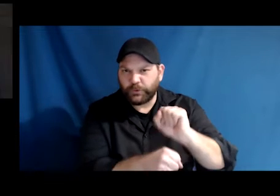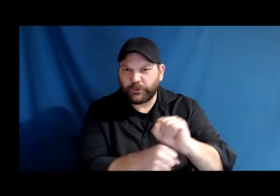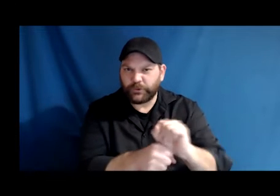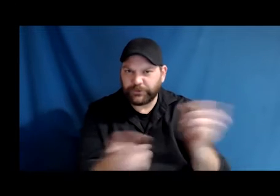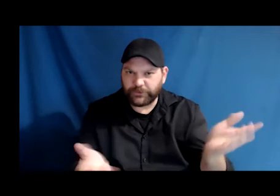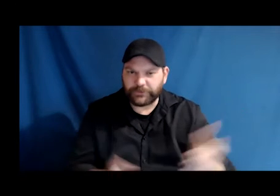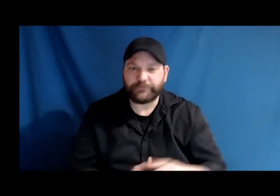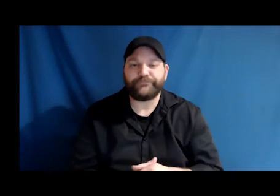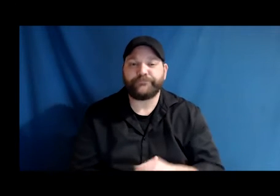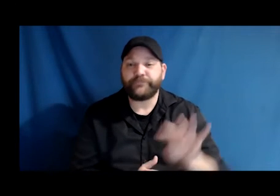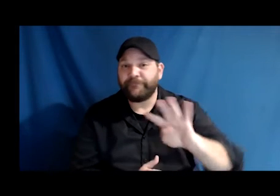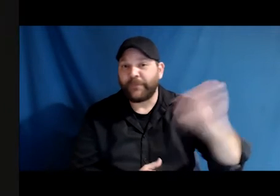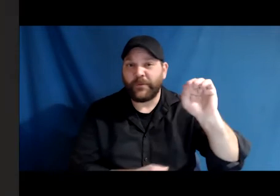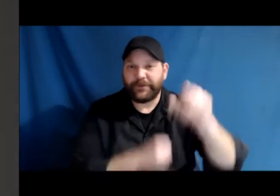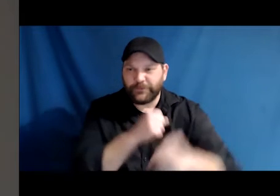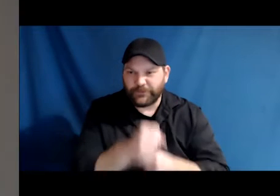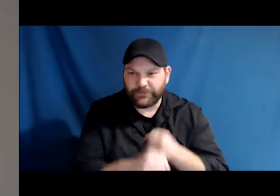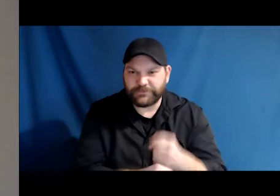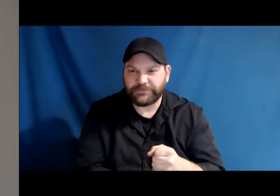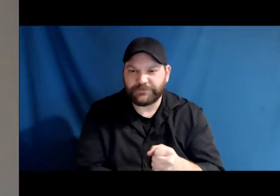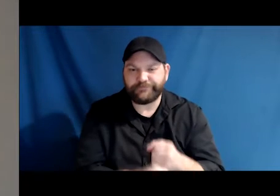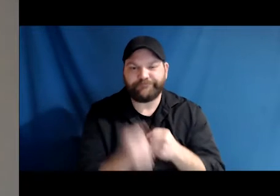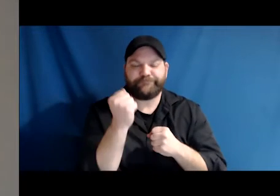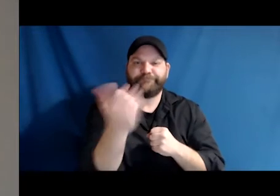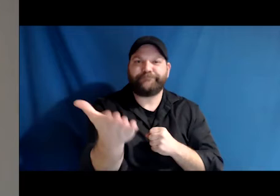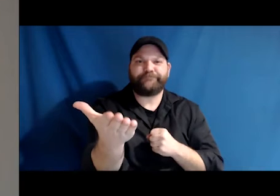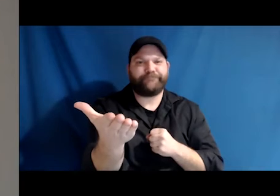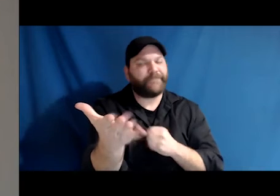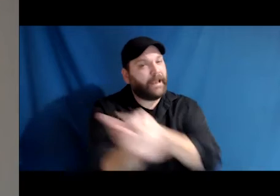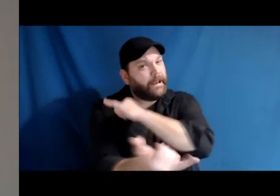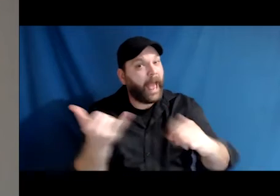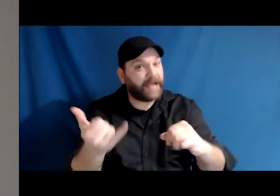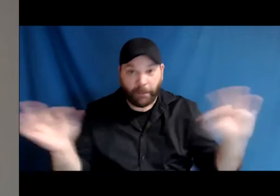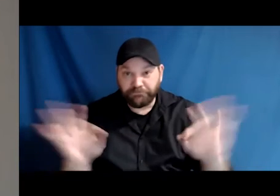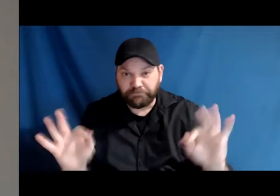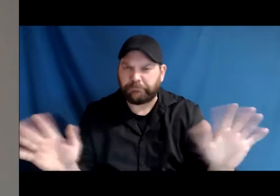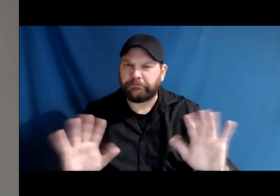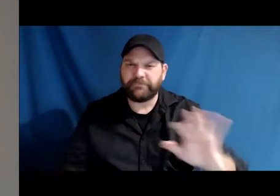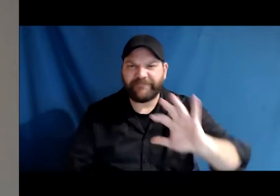for 40 years, and last but not least, for 50 years.